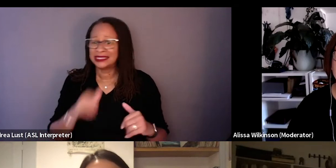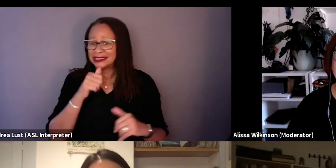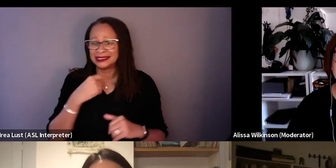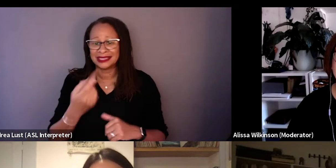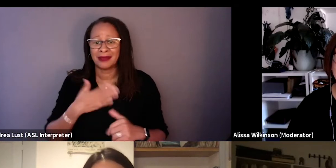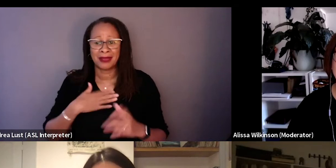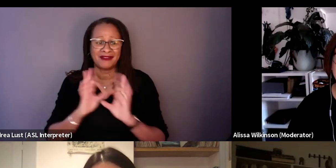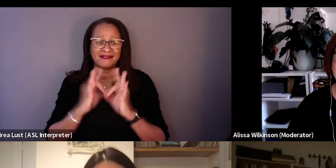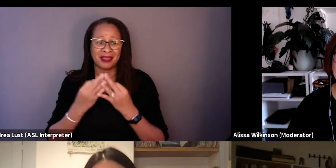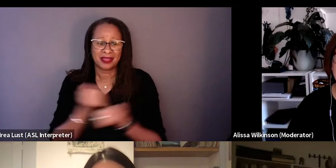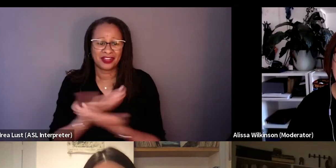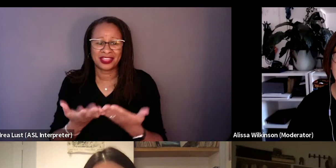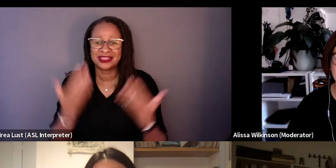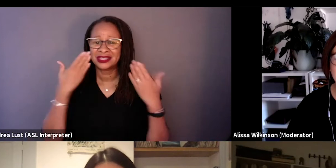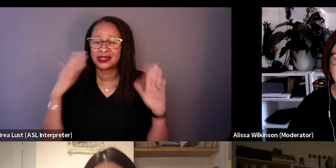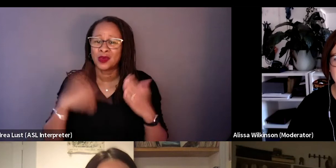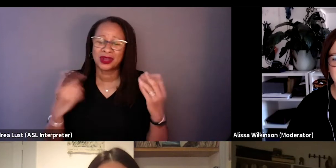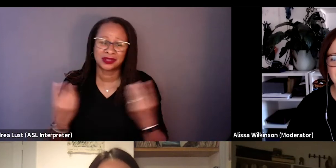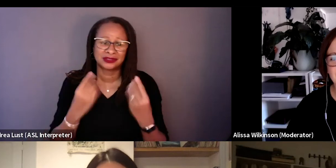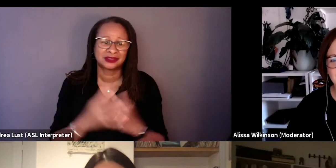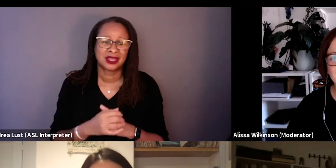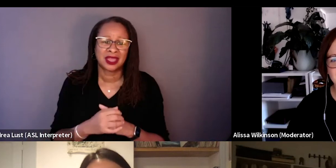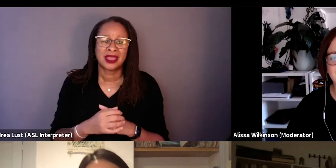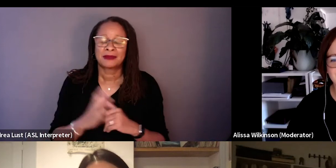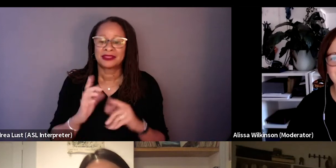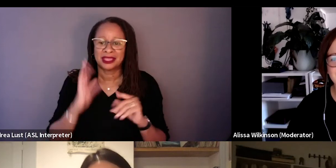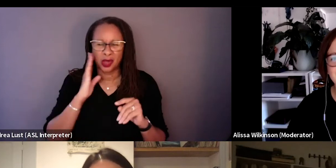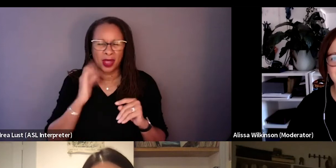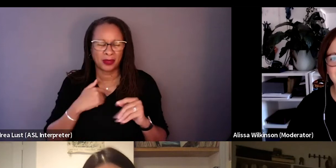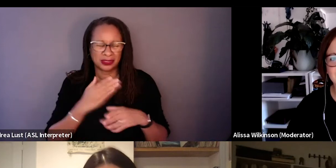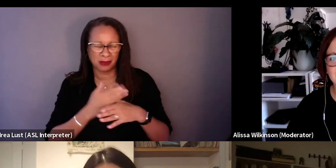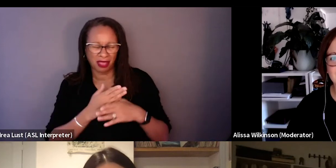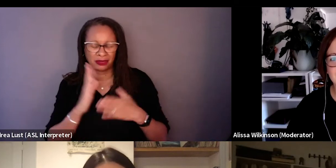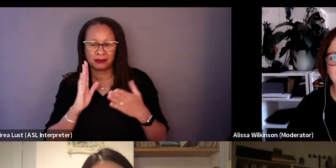They didn't know what I was doing, but they knew that I was traveling to these provinces.